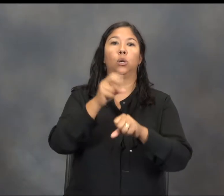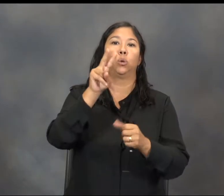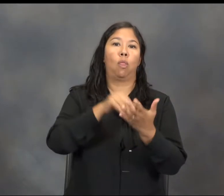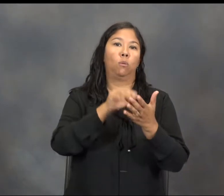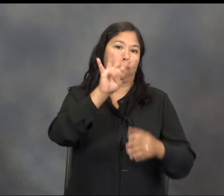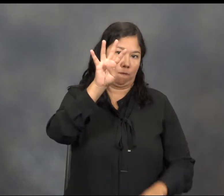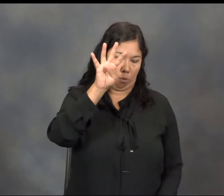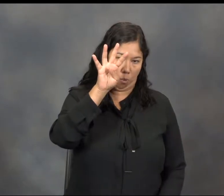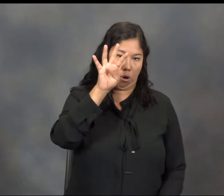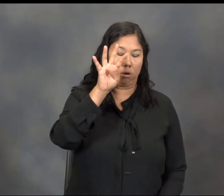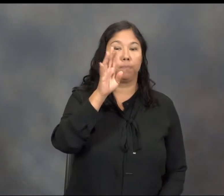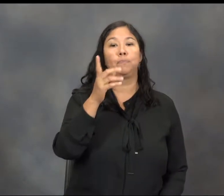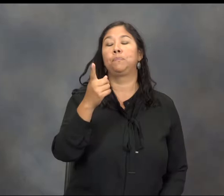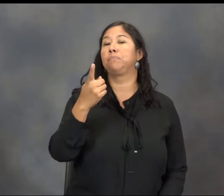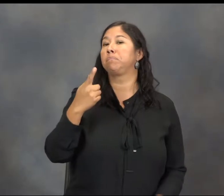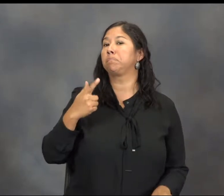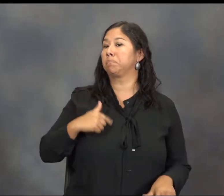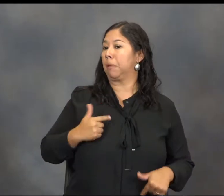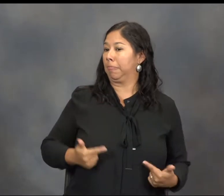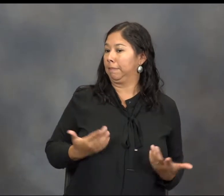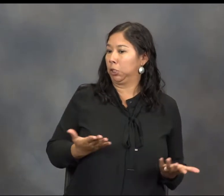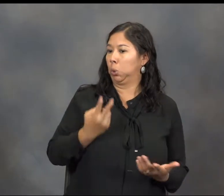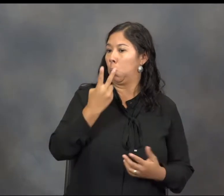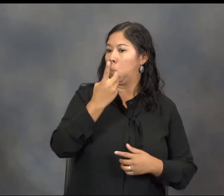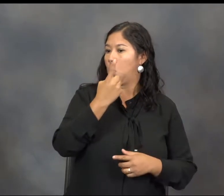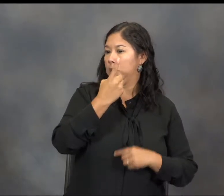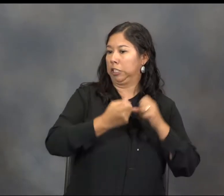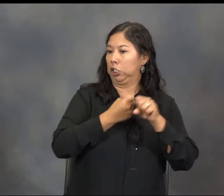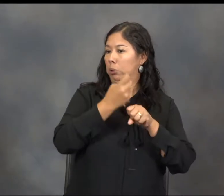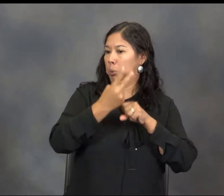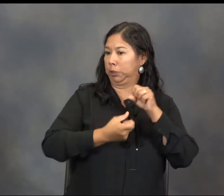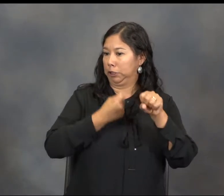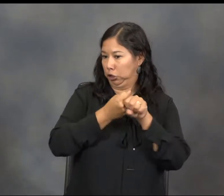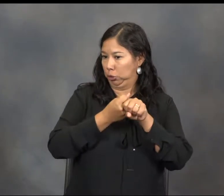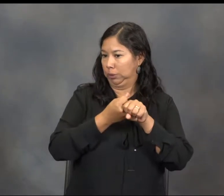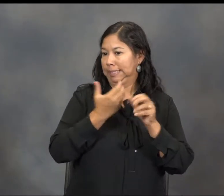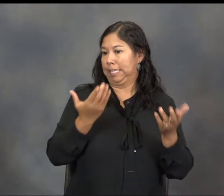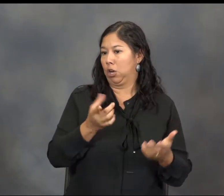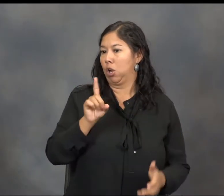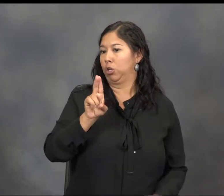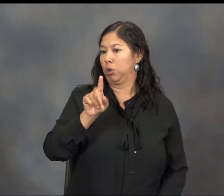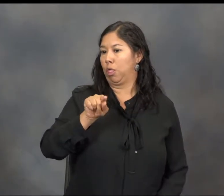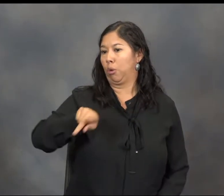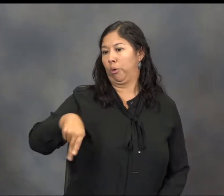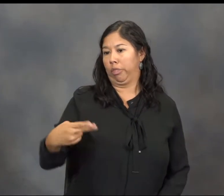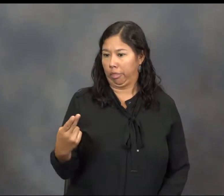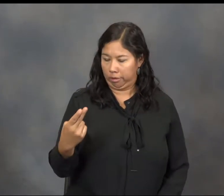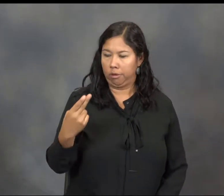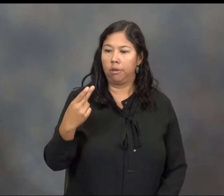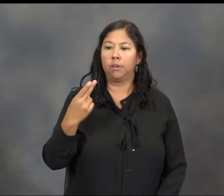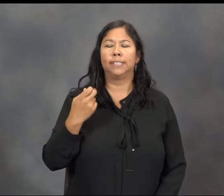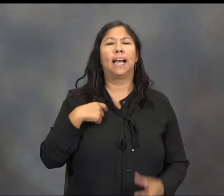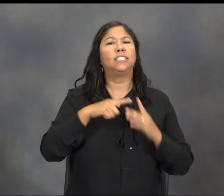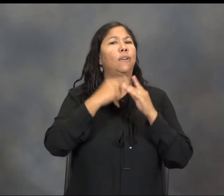After about a year or two here in Duluth, I started thinking about making a change in my career